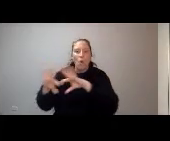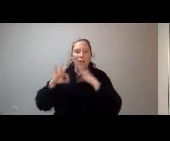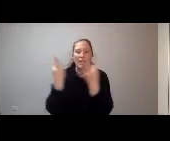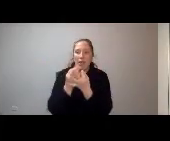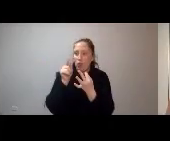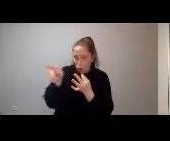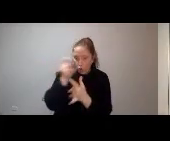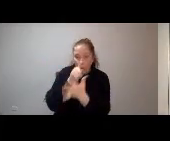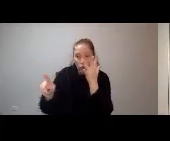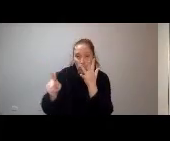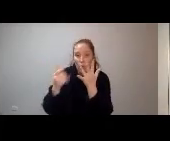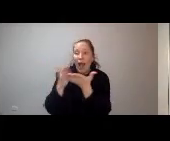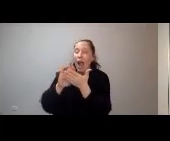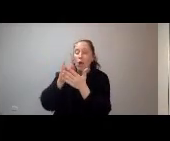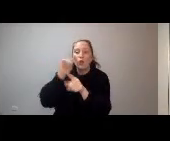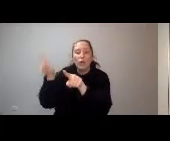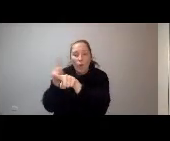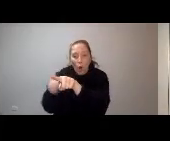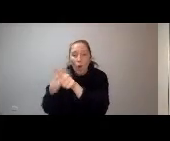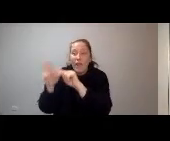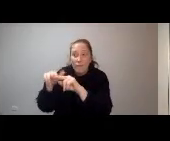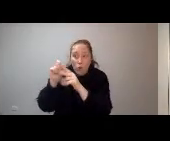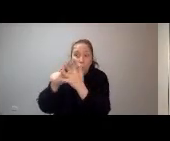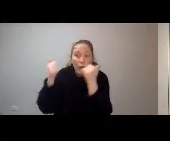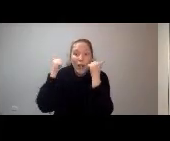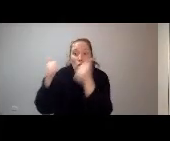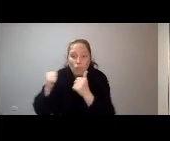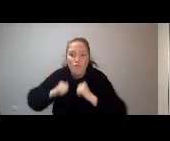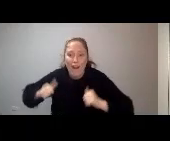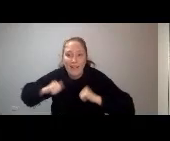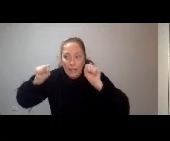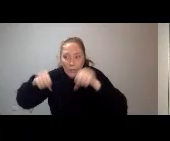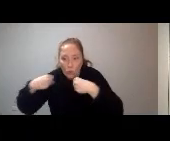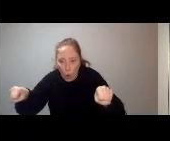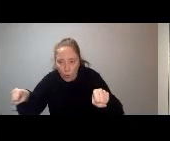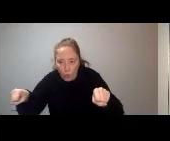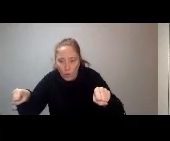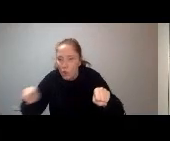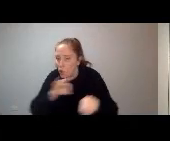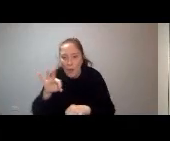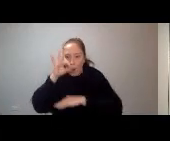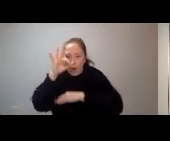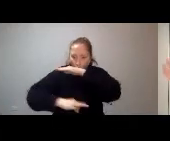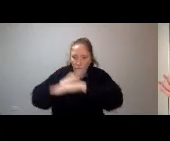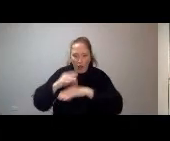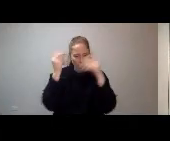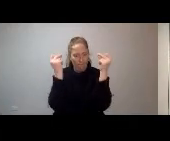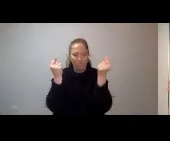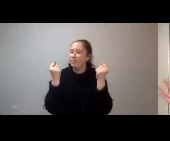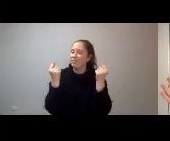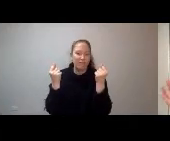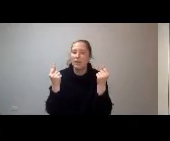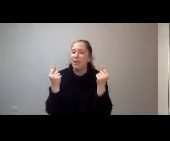to measure and track good practice. And it takes a long time to go through that whole cycle